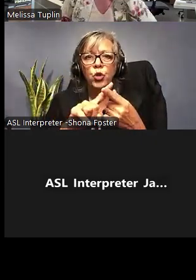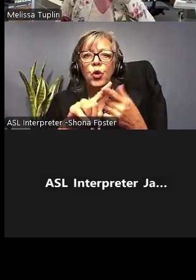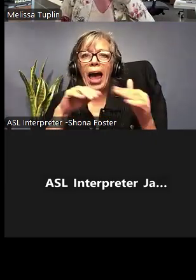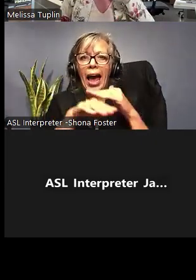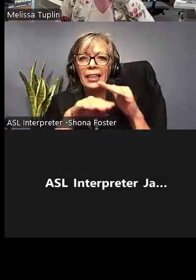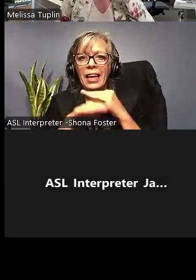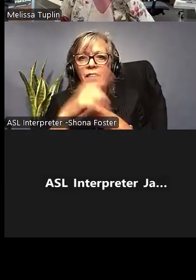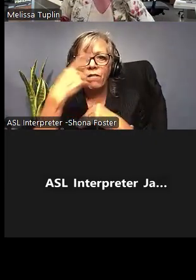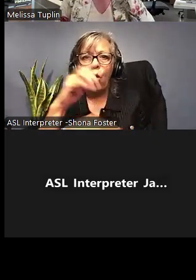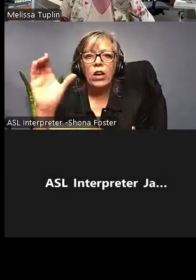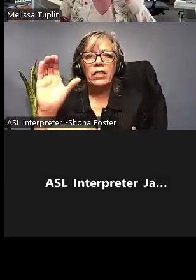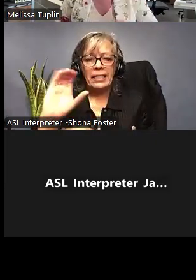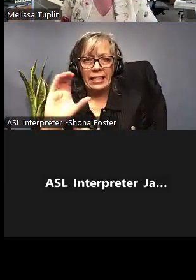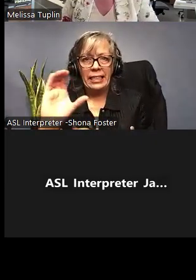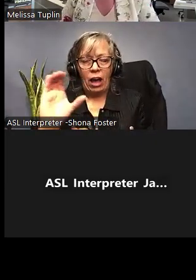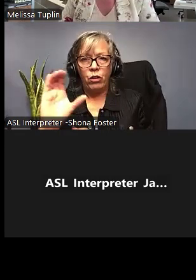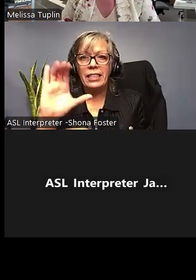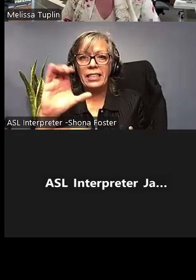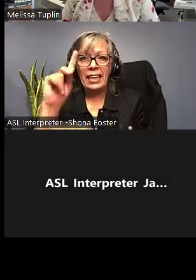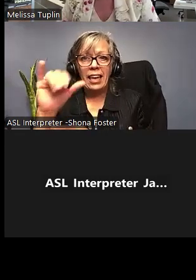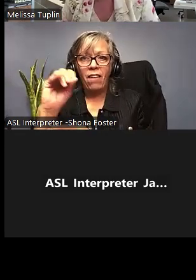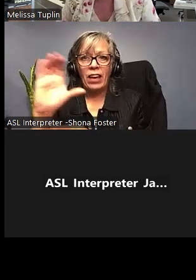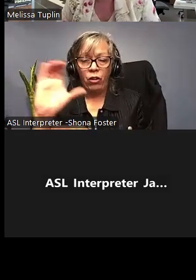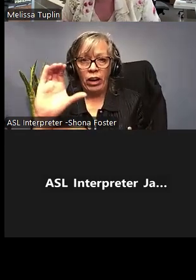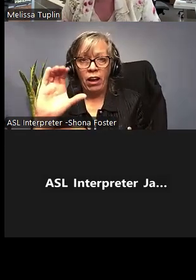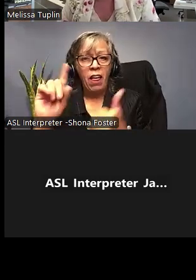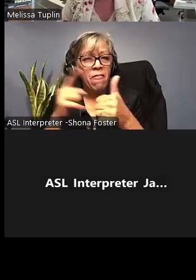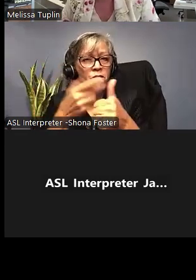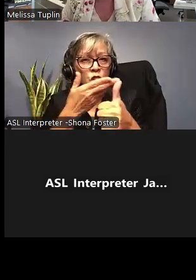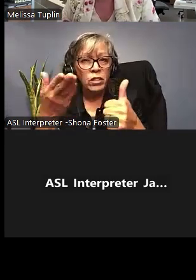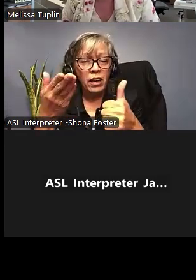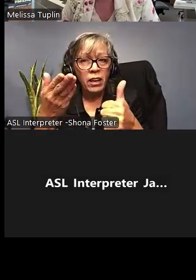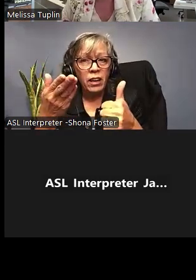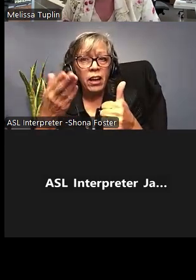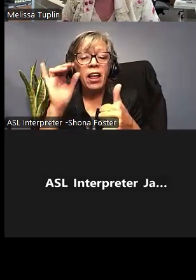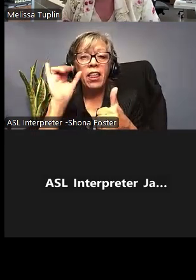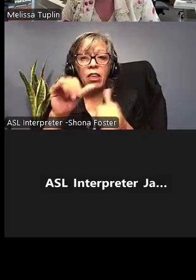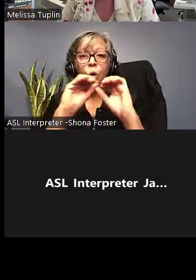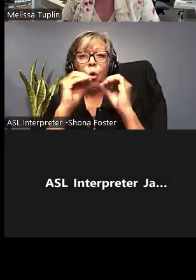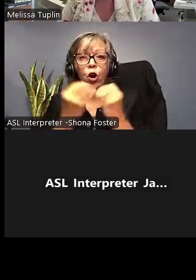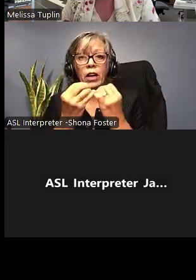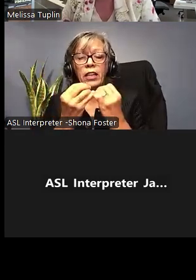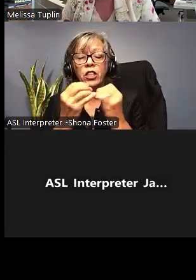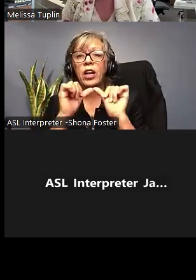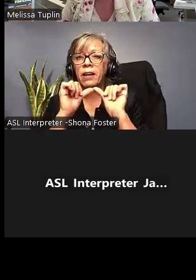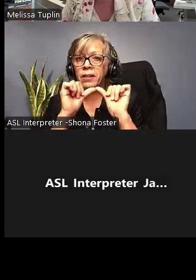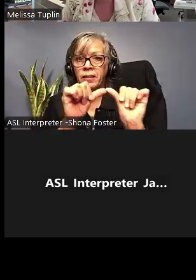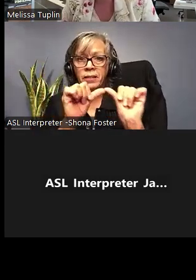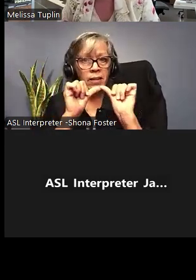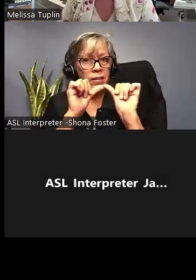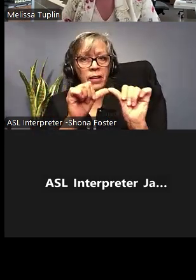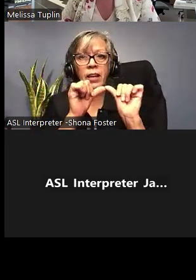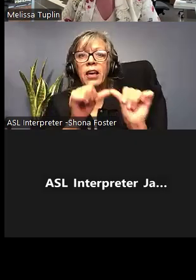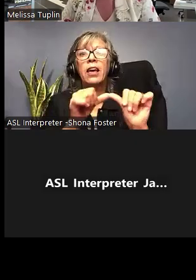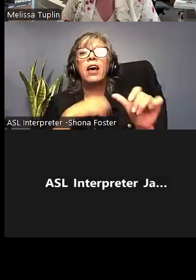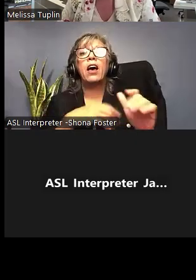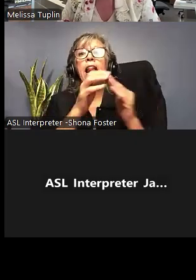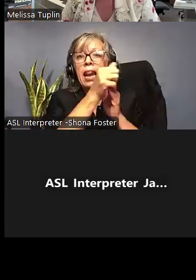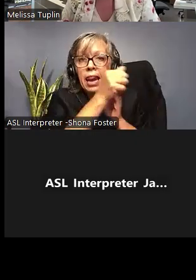The first consideration is that the organization is consistently led by, works with and serves an